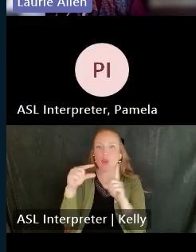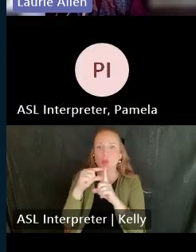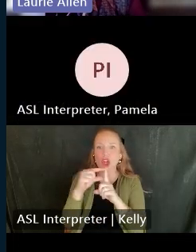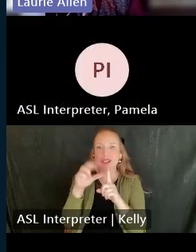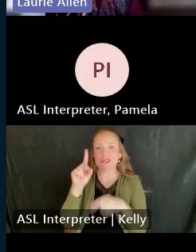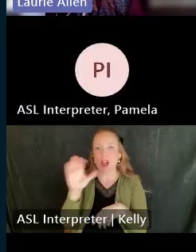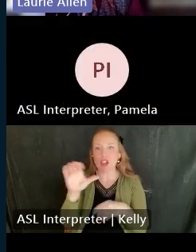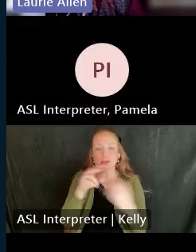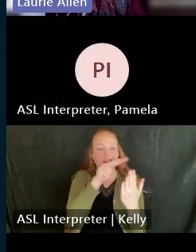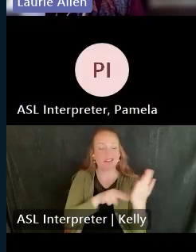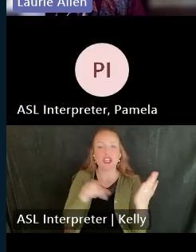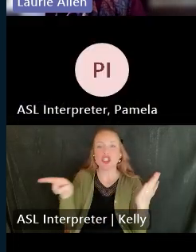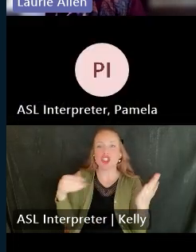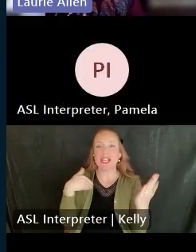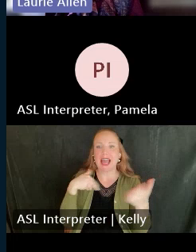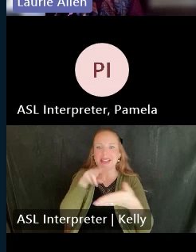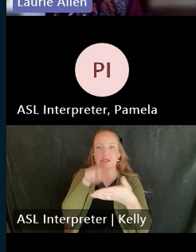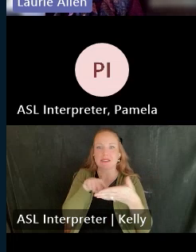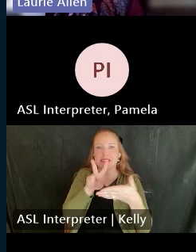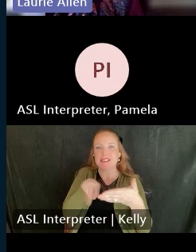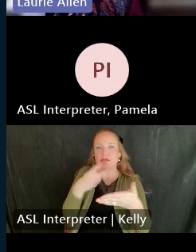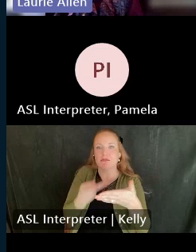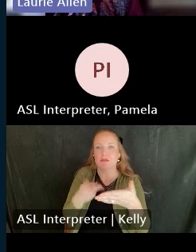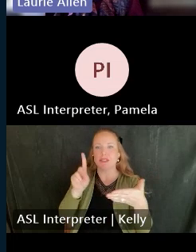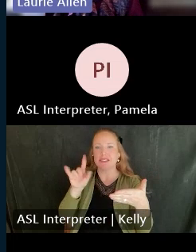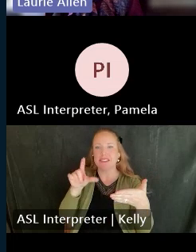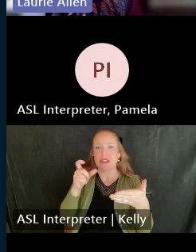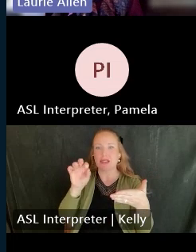So she uses copilot to generate a first draft of the document.